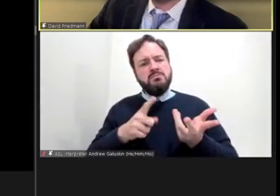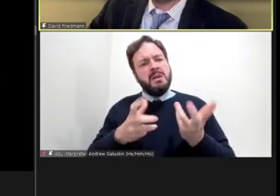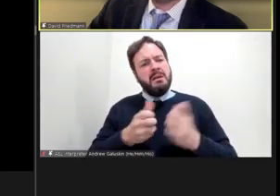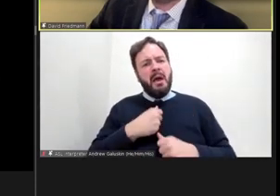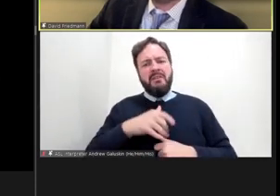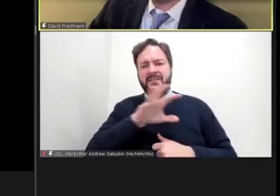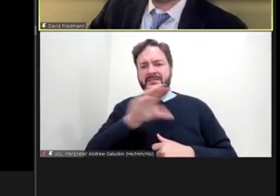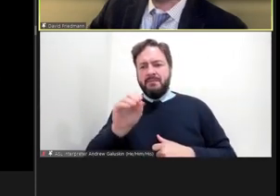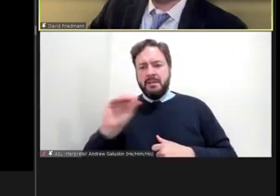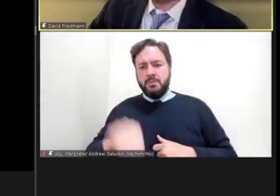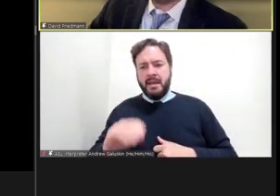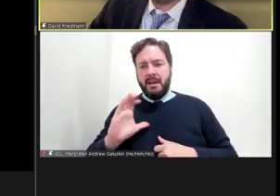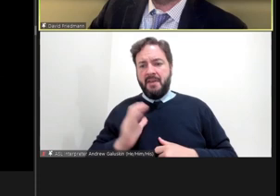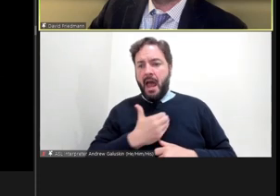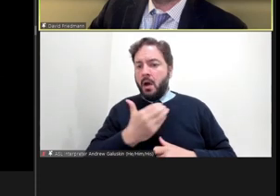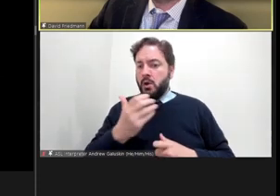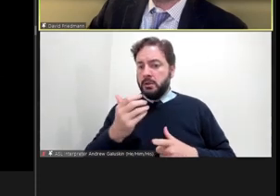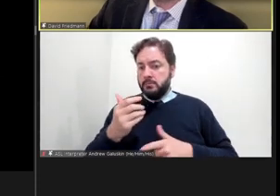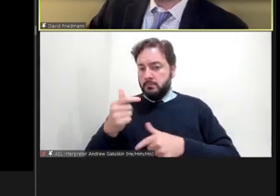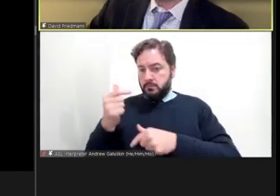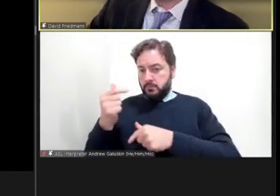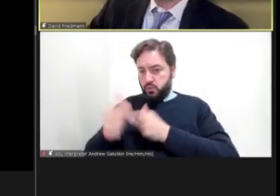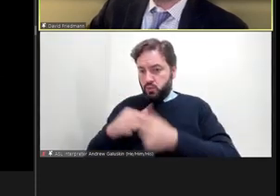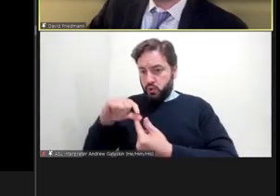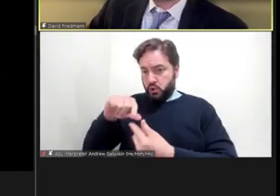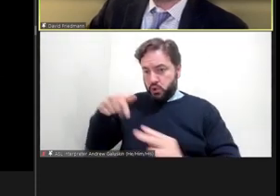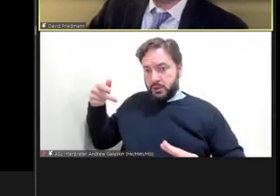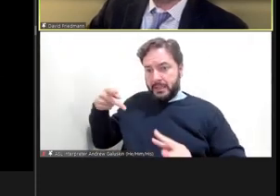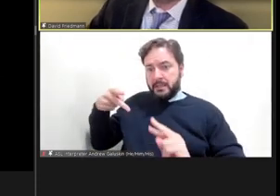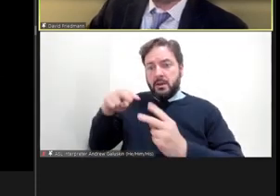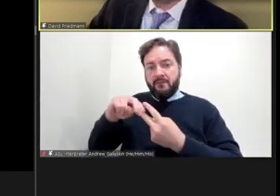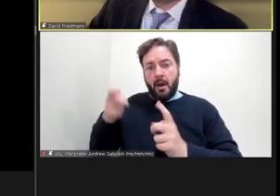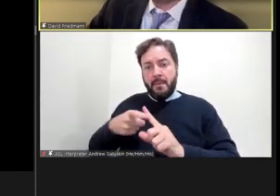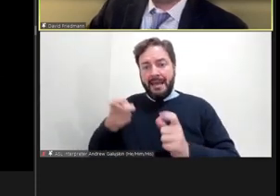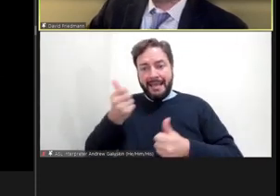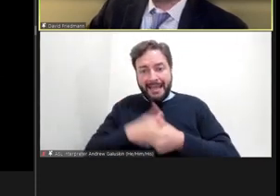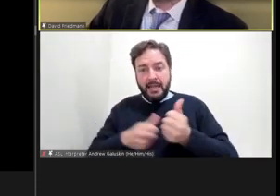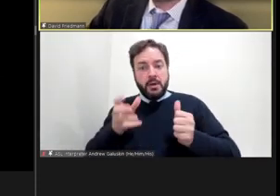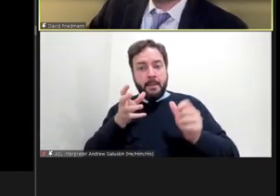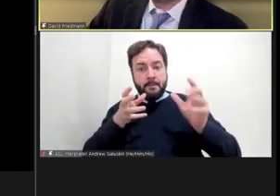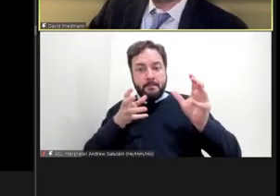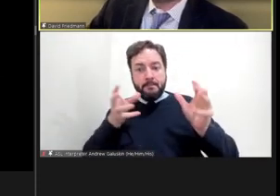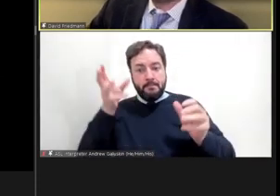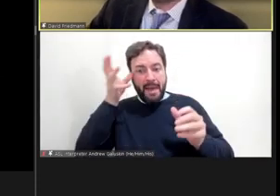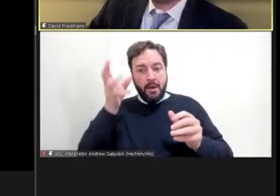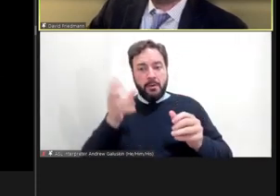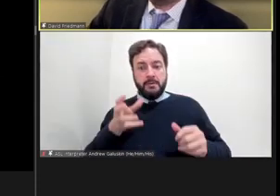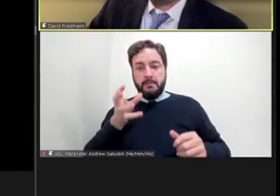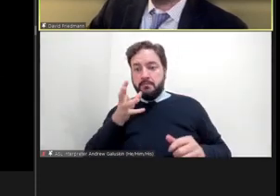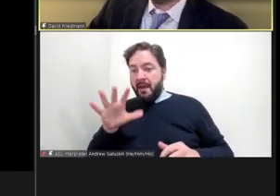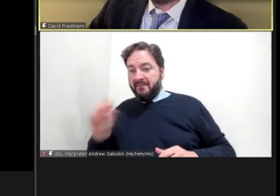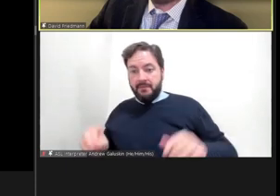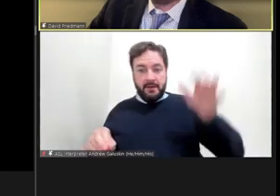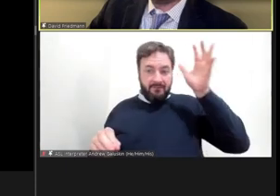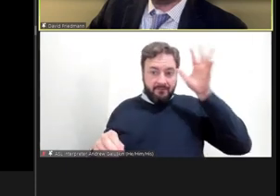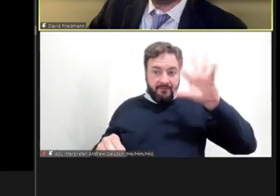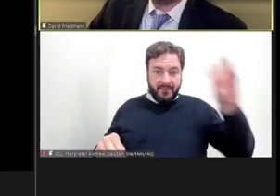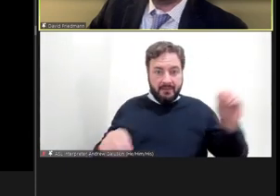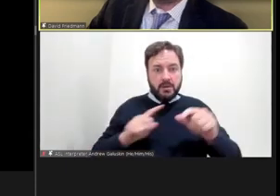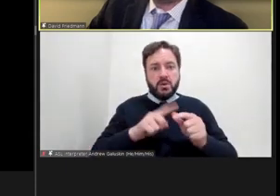of our DNA are genes from each parent. You may know that genes encode proteins. And these proteins serve various vital functions.